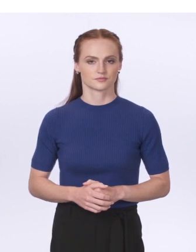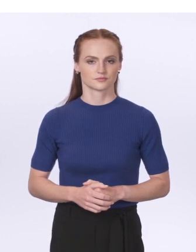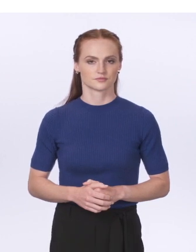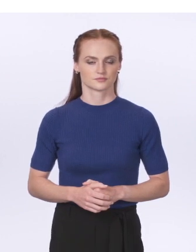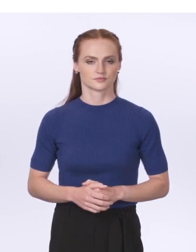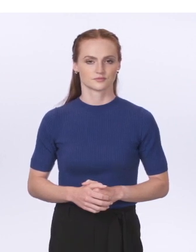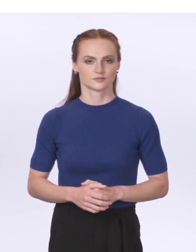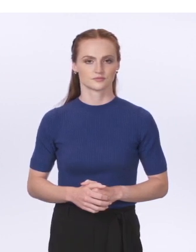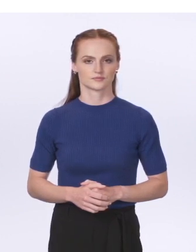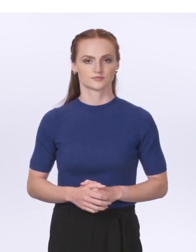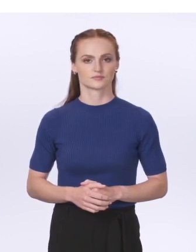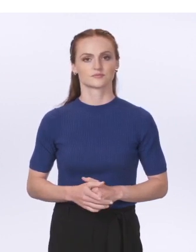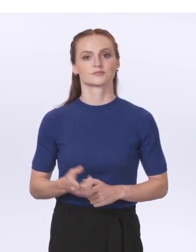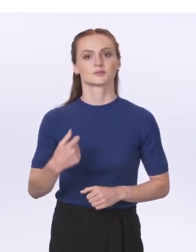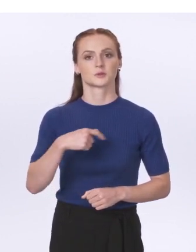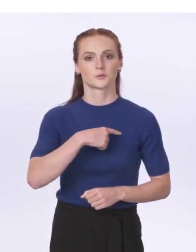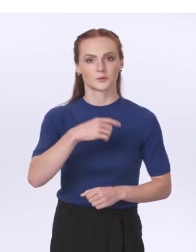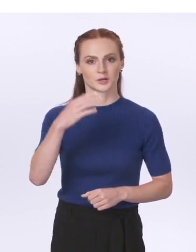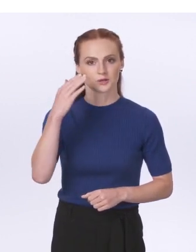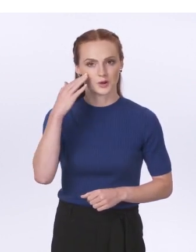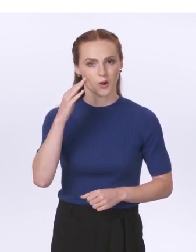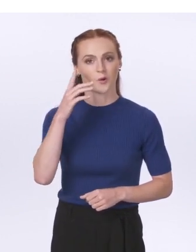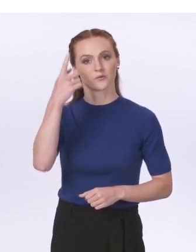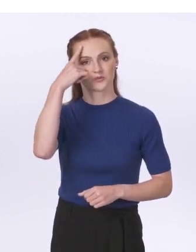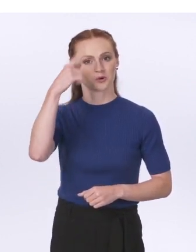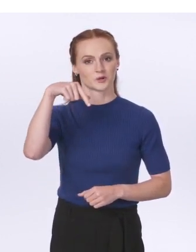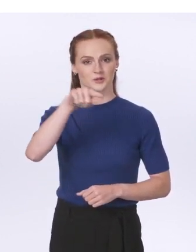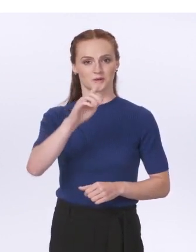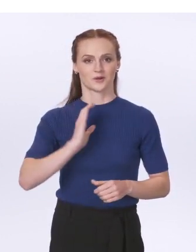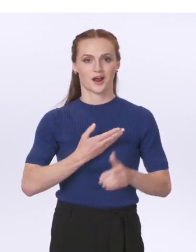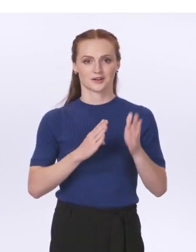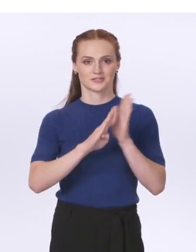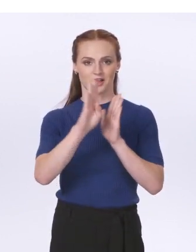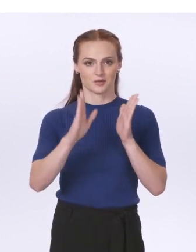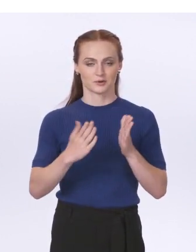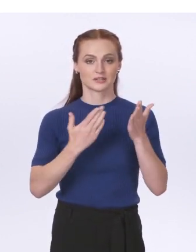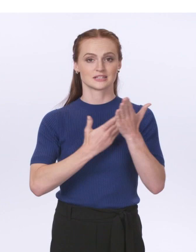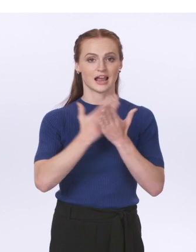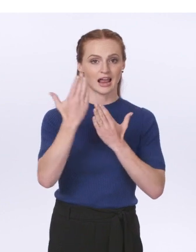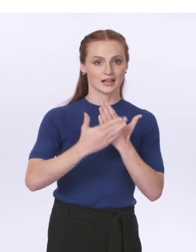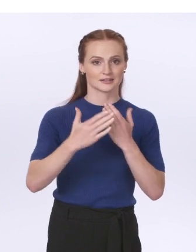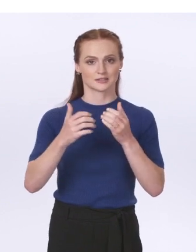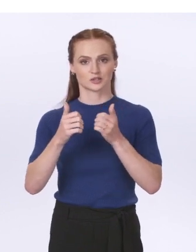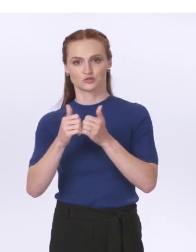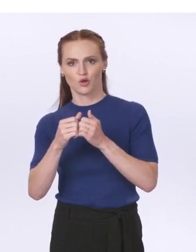We know that for you, our developers, hands and controllers complement each other.